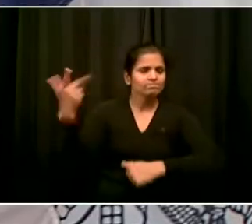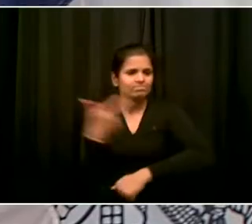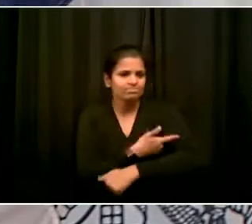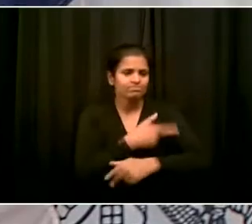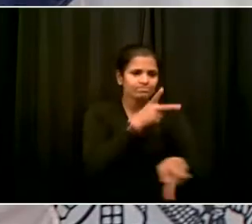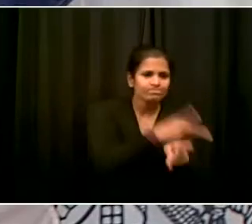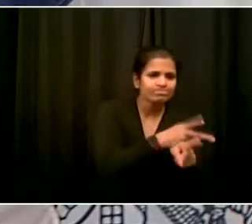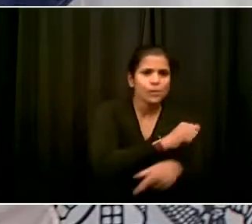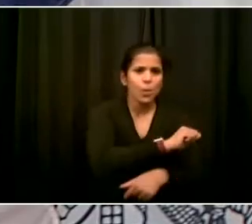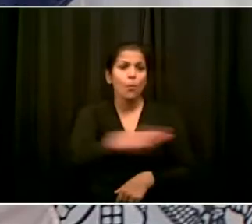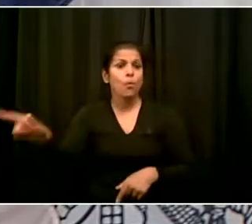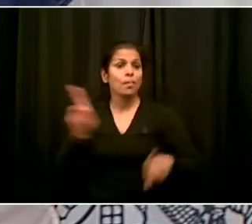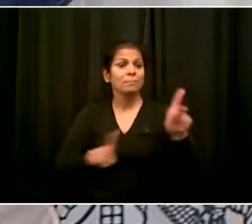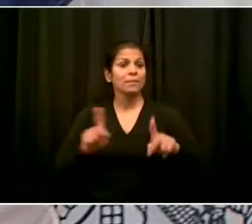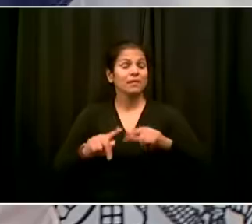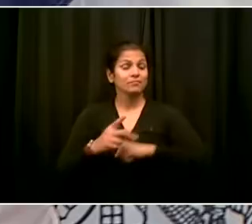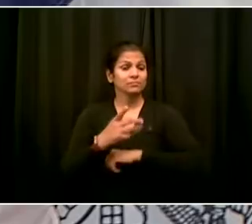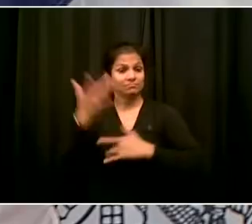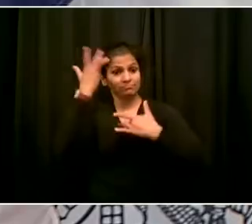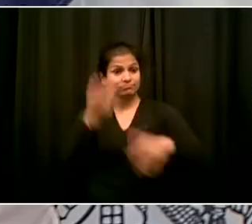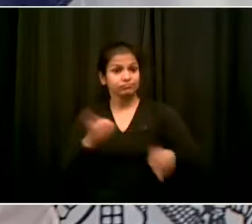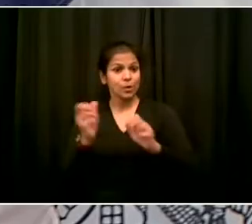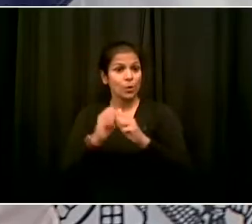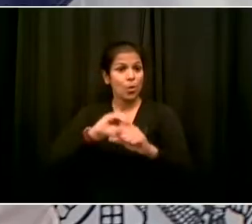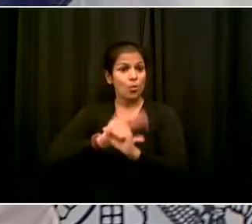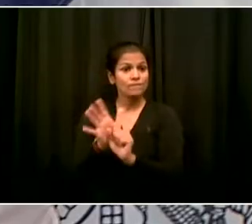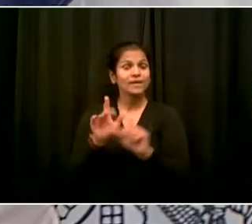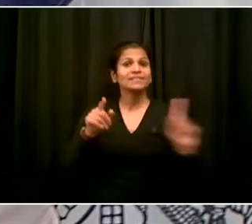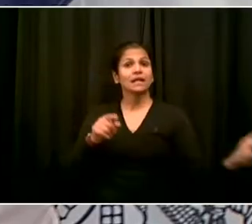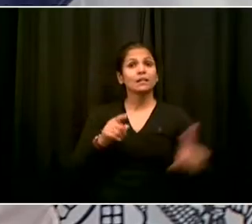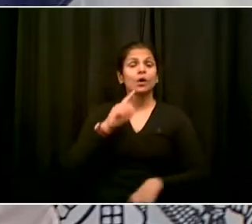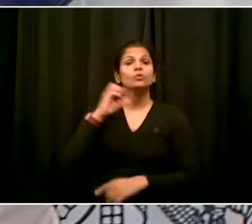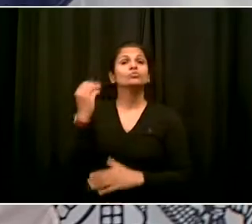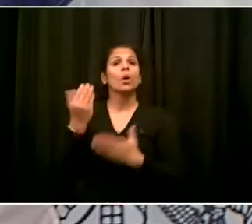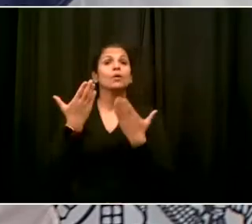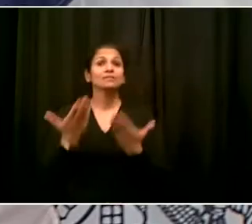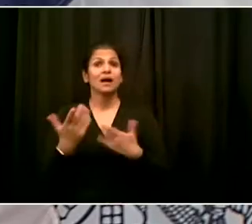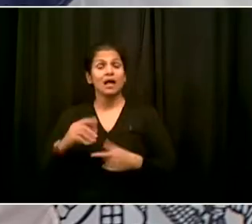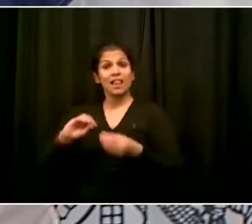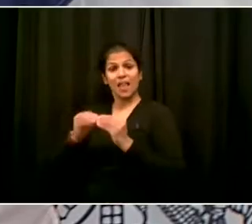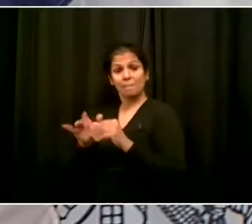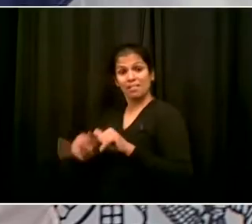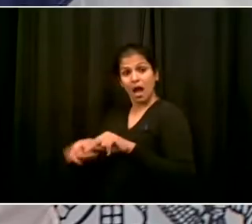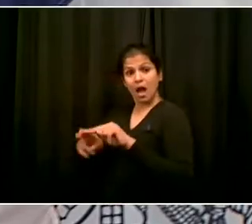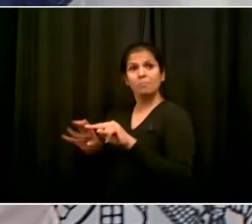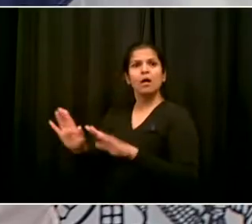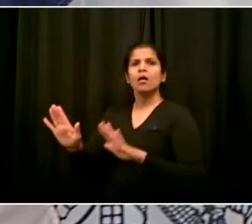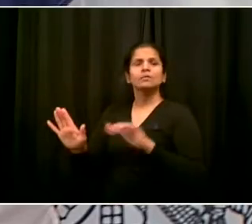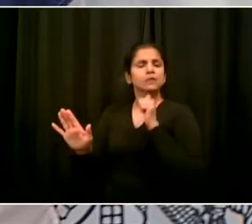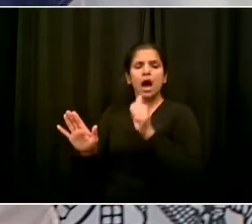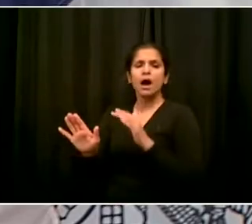SURE WE PROTECT OUR HOSPITALS AND WE CAN PROTECT PEOPLE'S LIVES. SO THIS SAYS THESE INDICATORS